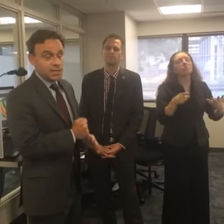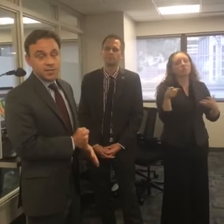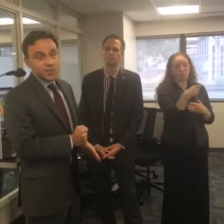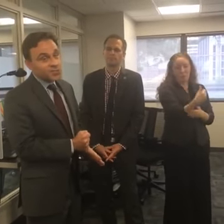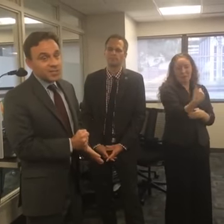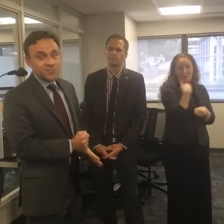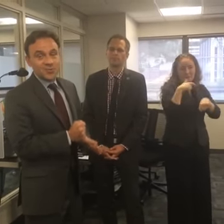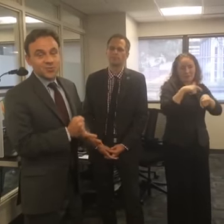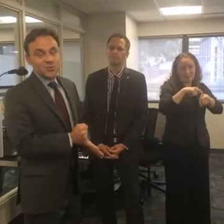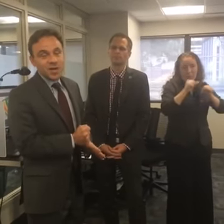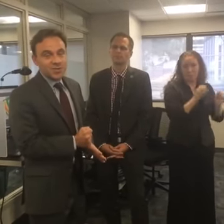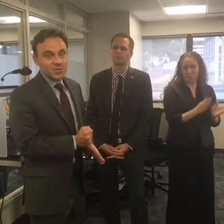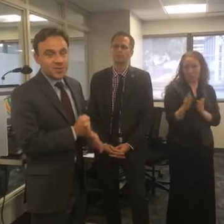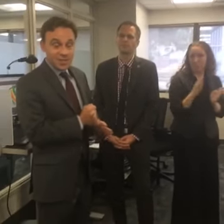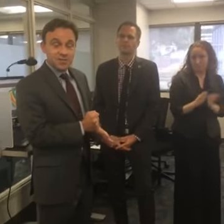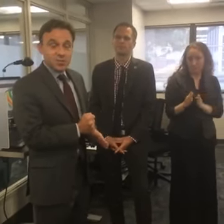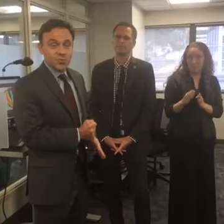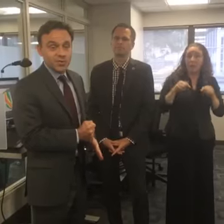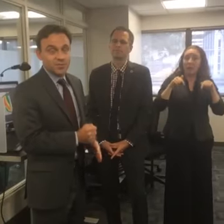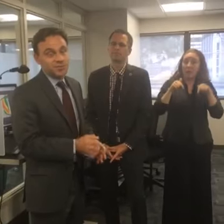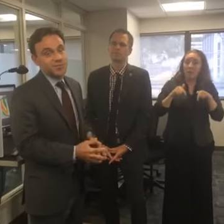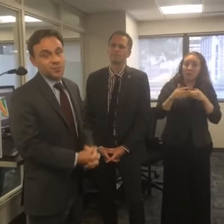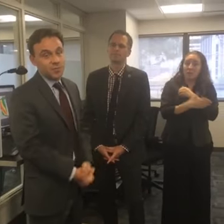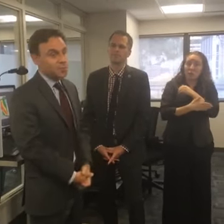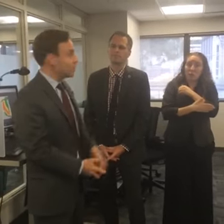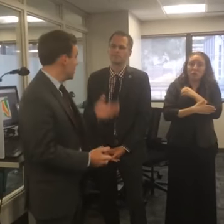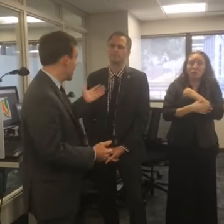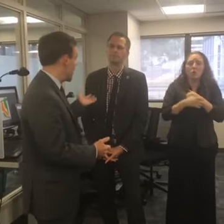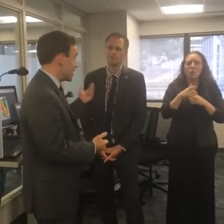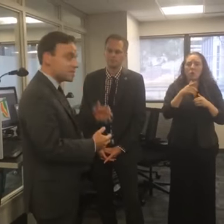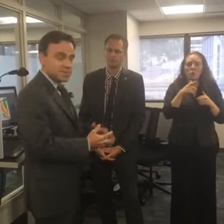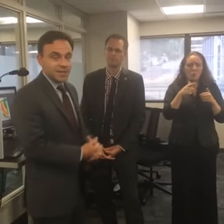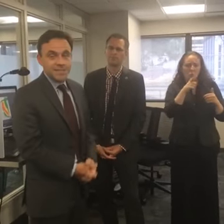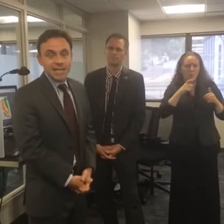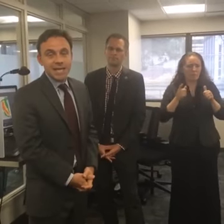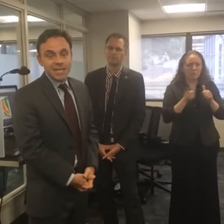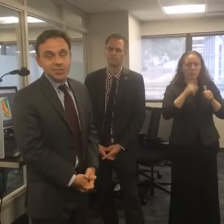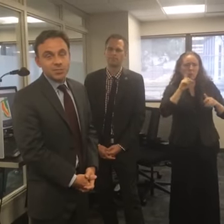In this country, first responders are individual citizens, people like us taking action to